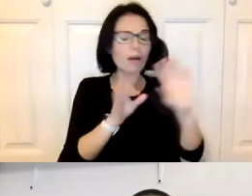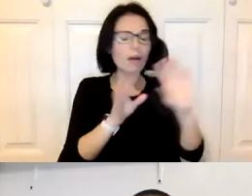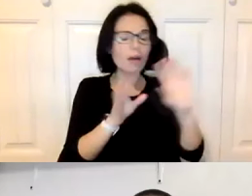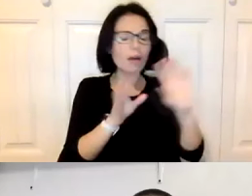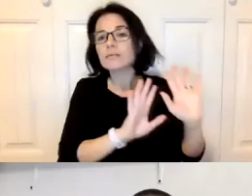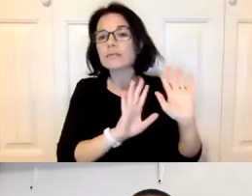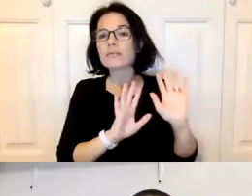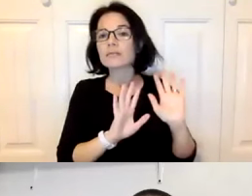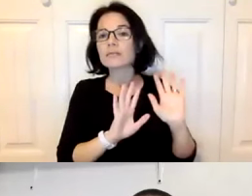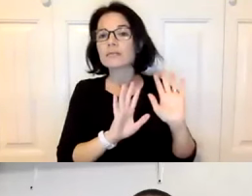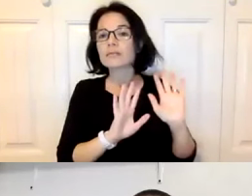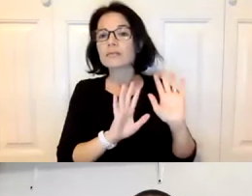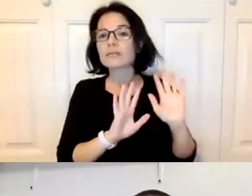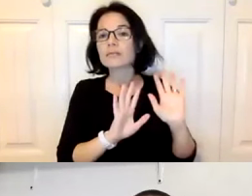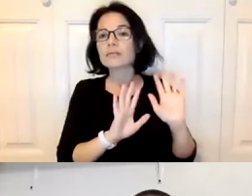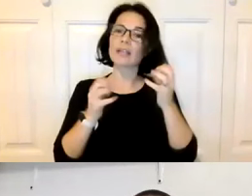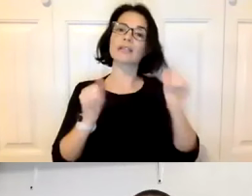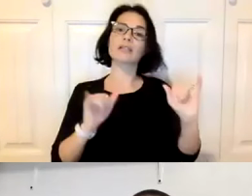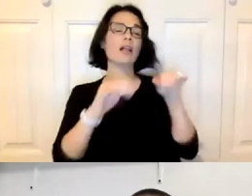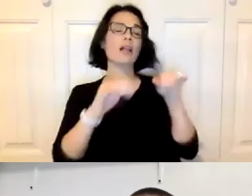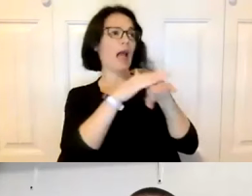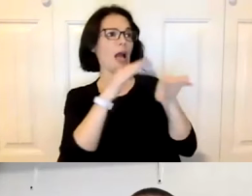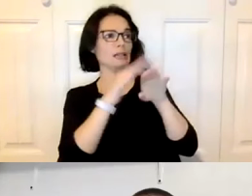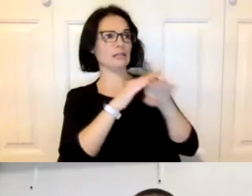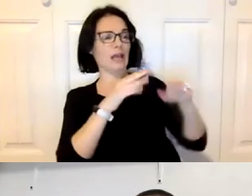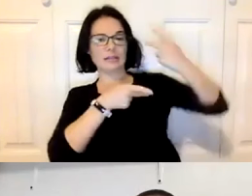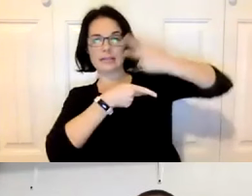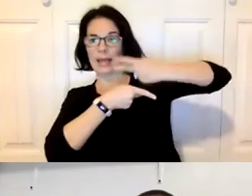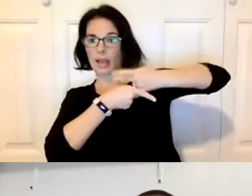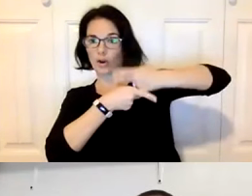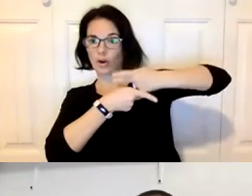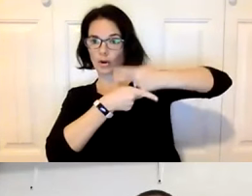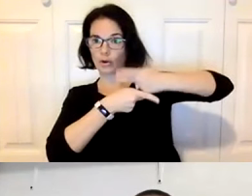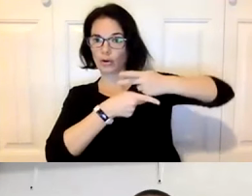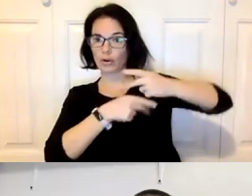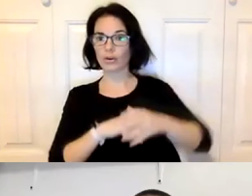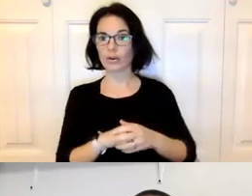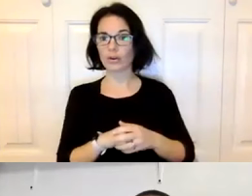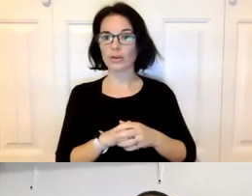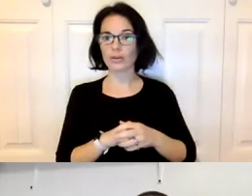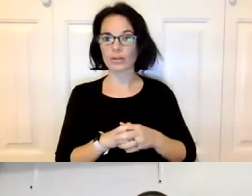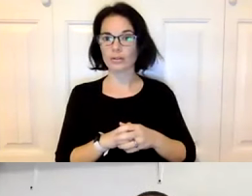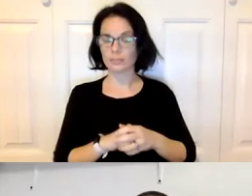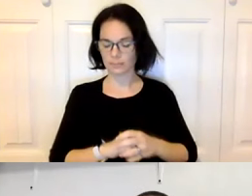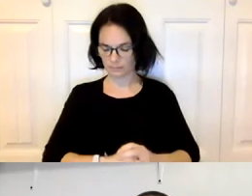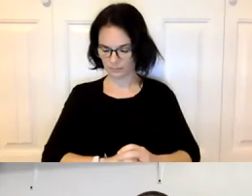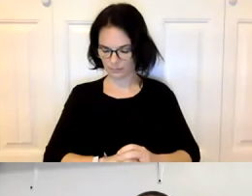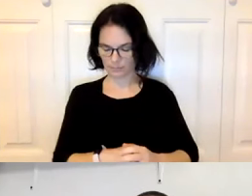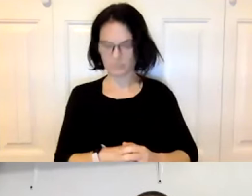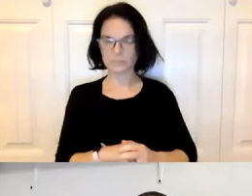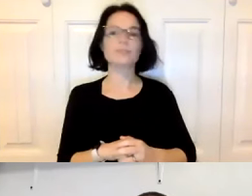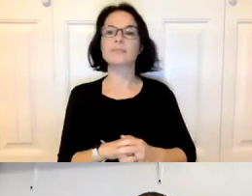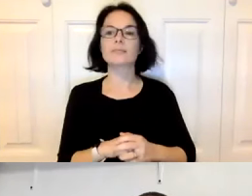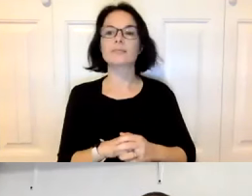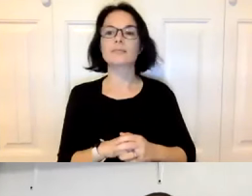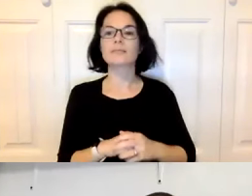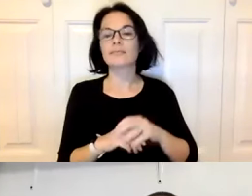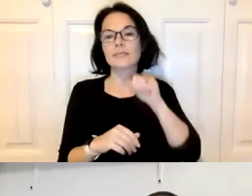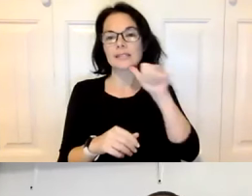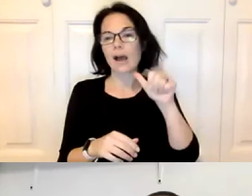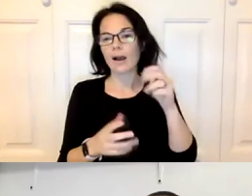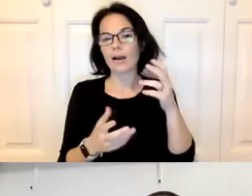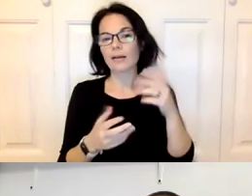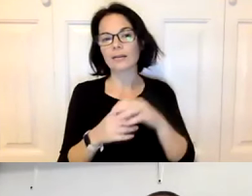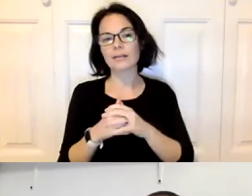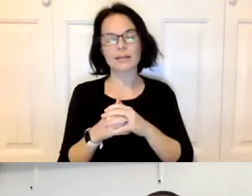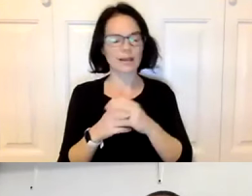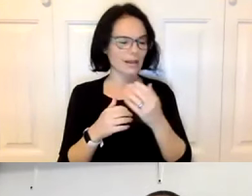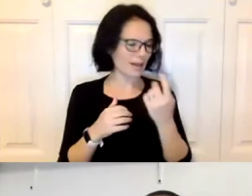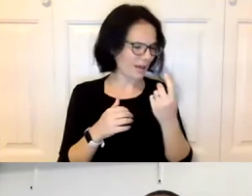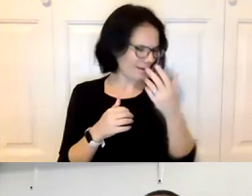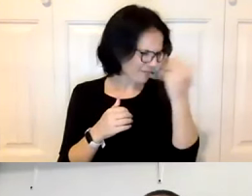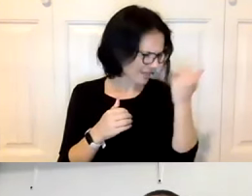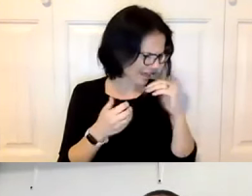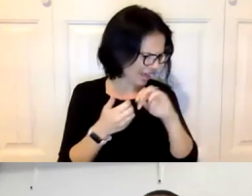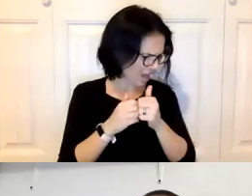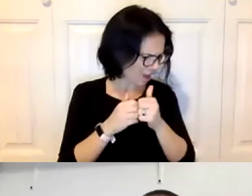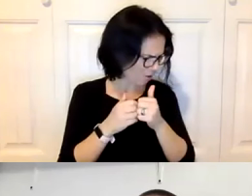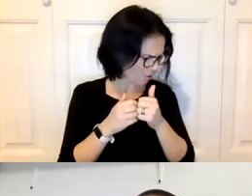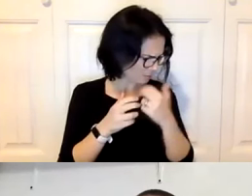access to COVID-19 care is not included in the [Public Charge rule].